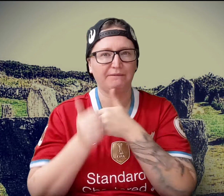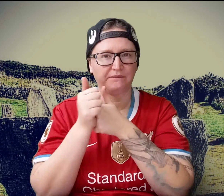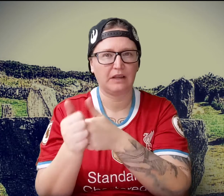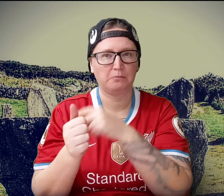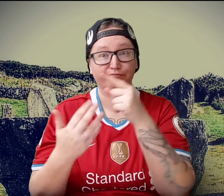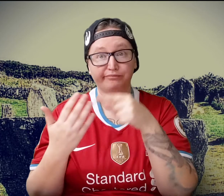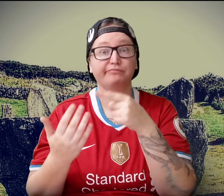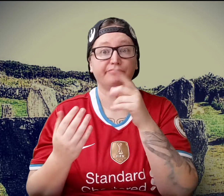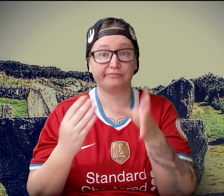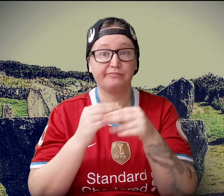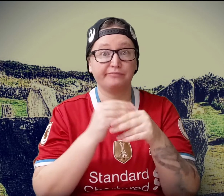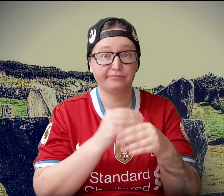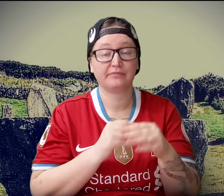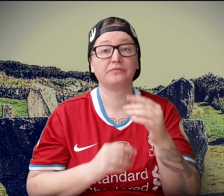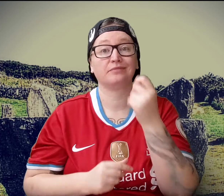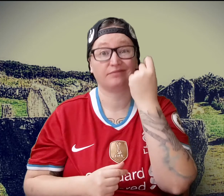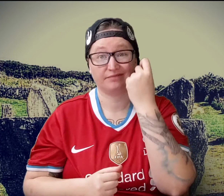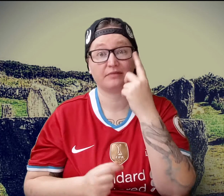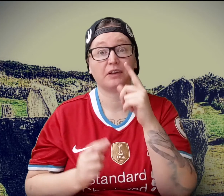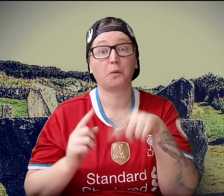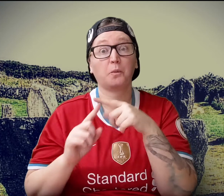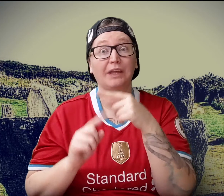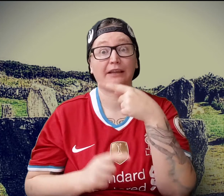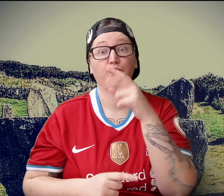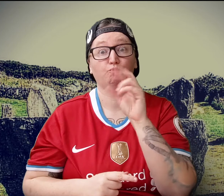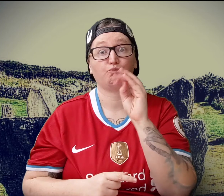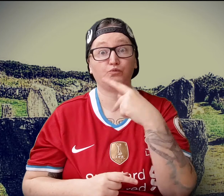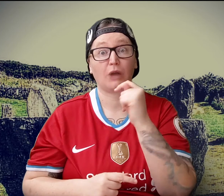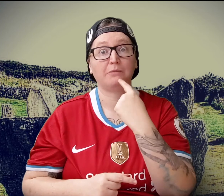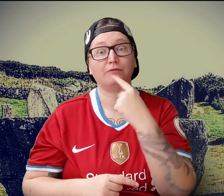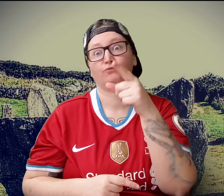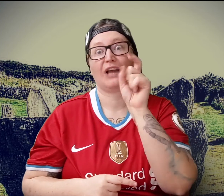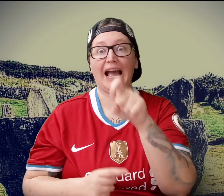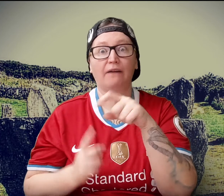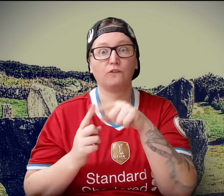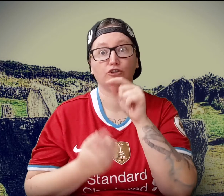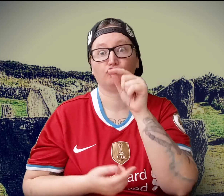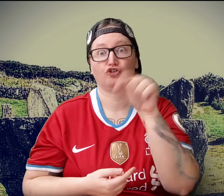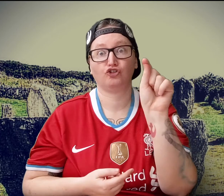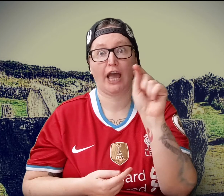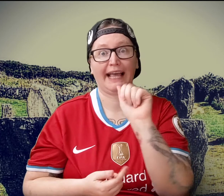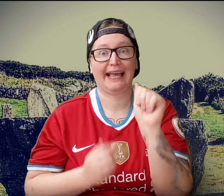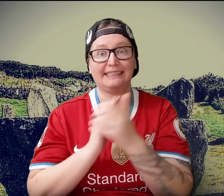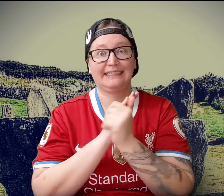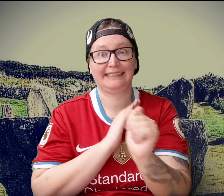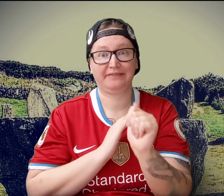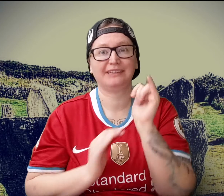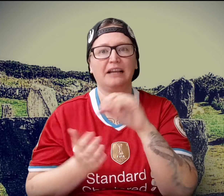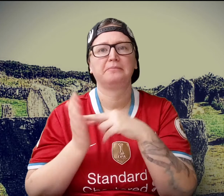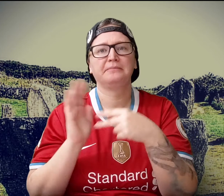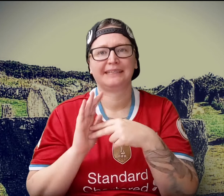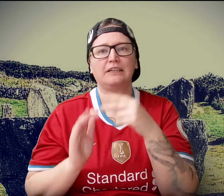through with the prompts and follow what they say and when the prompts say you have to check a skill